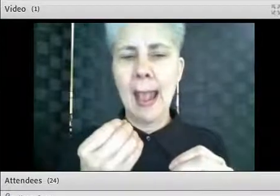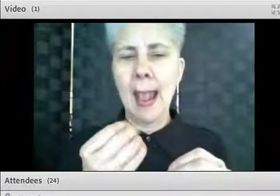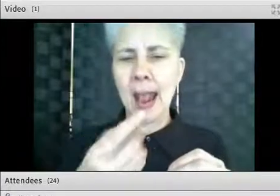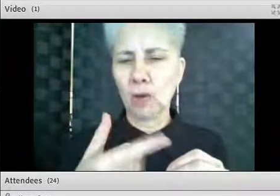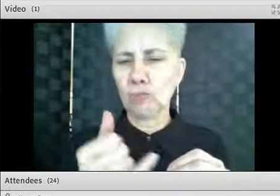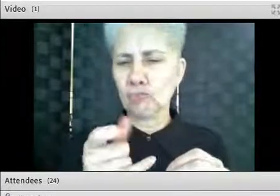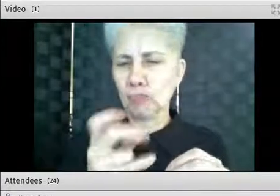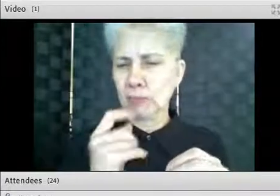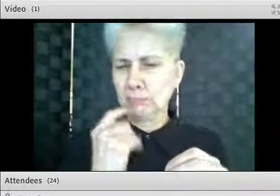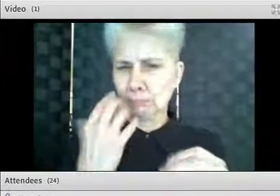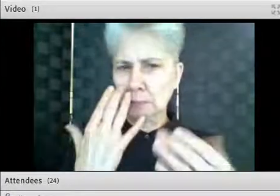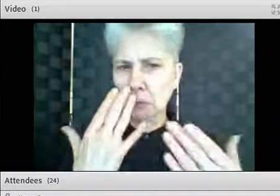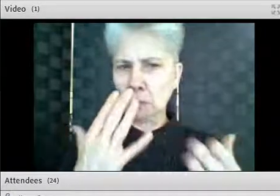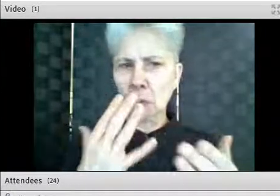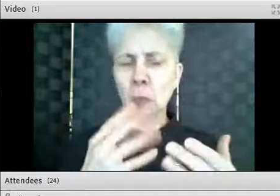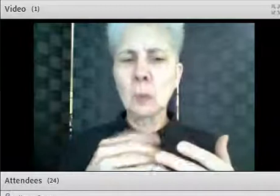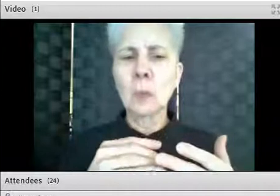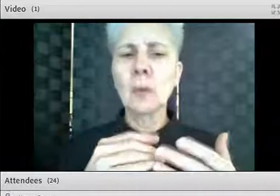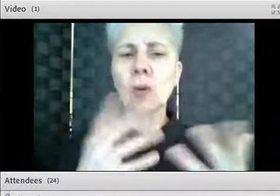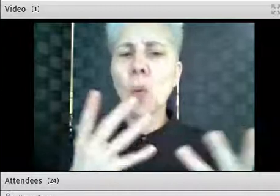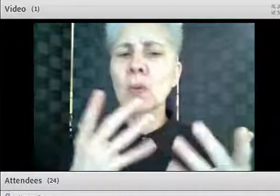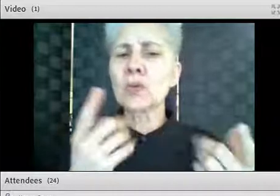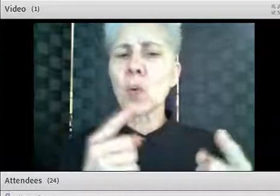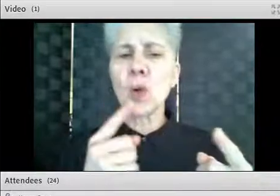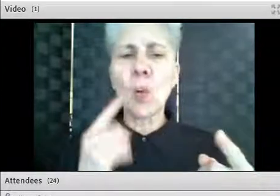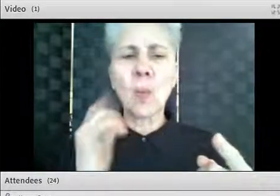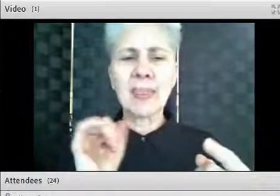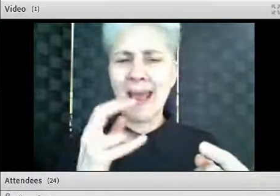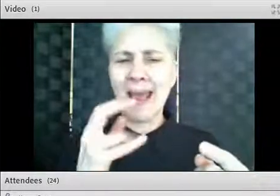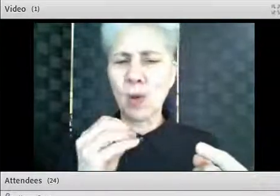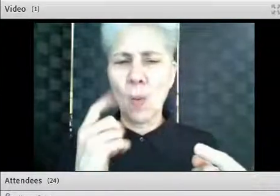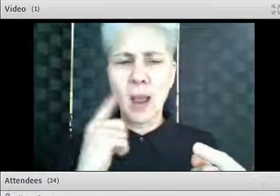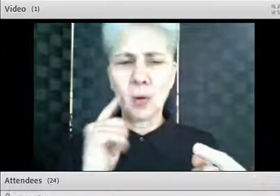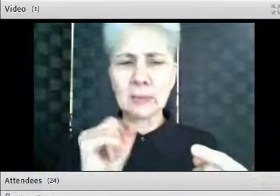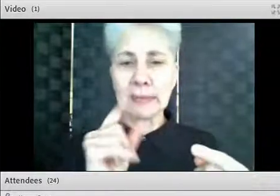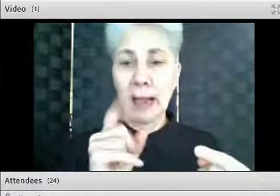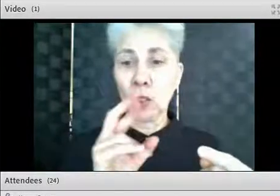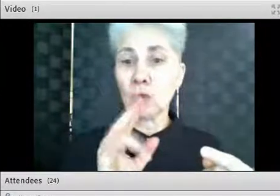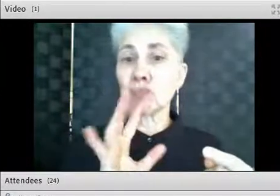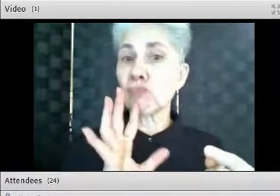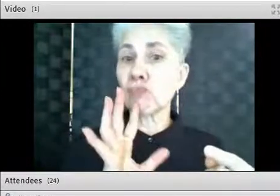I don't really know what is going on with the echo. When I heard Taylor talk I didn't hear any echo,